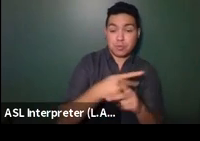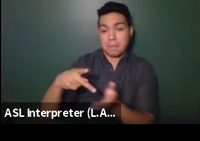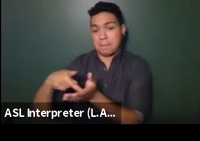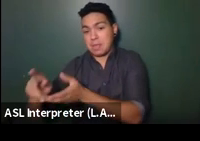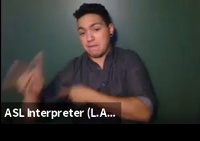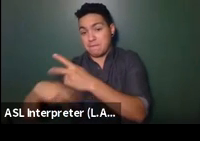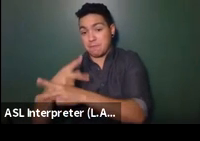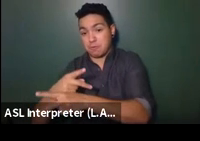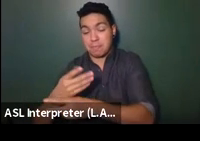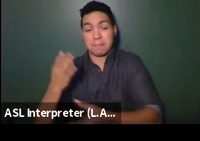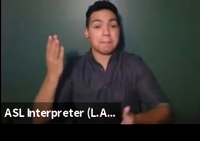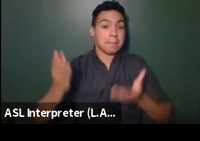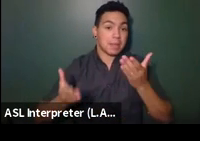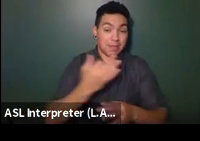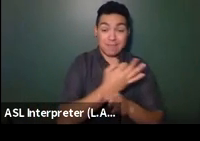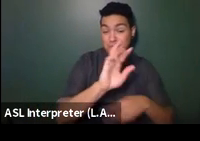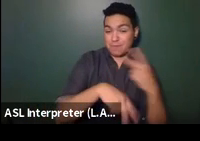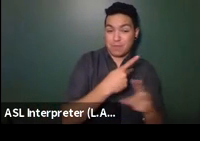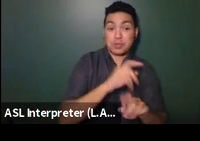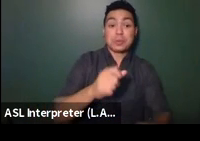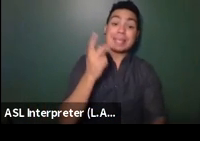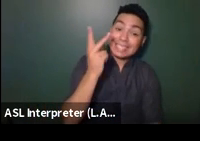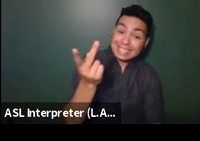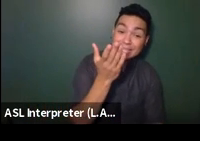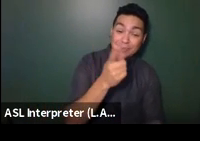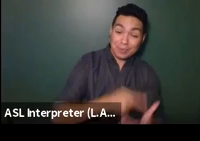ESD 189 - Amy Colburn: I'm wondering if the free version, you can see what's there, but maybe you can access it.